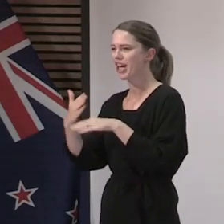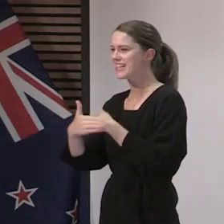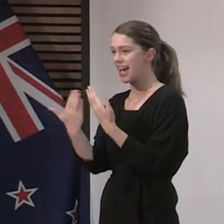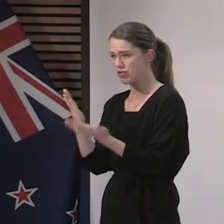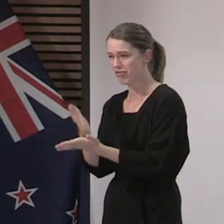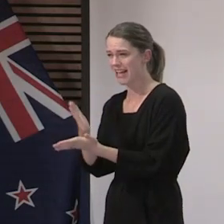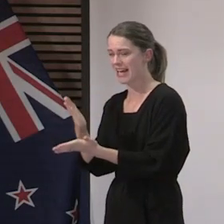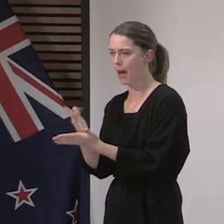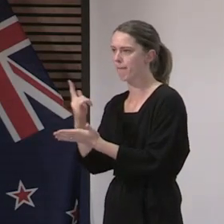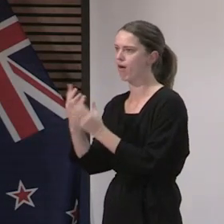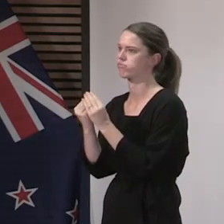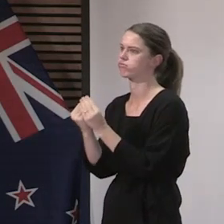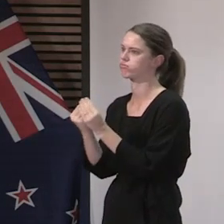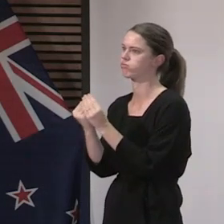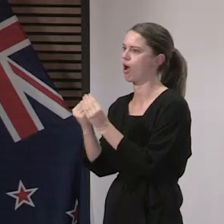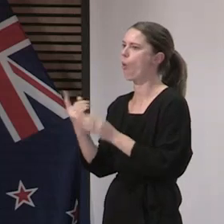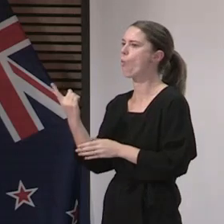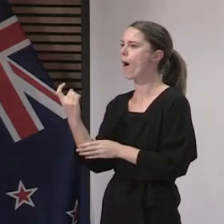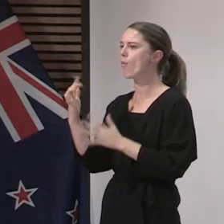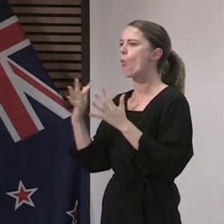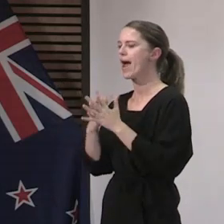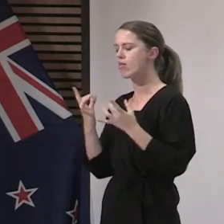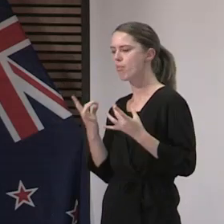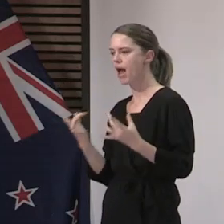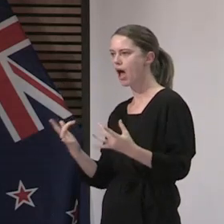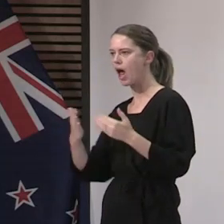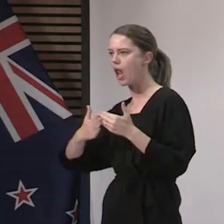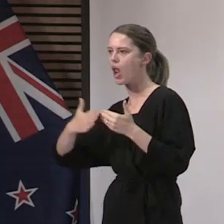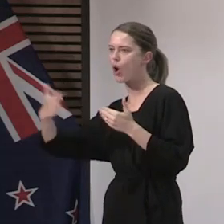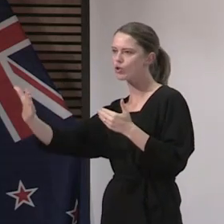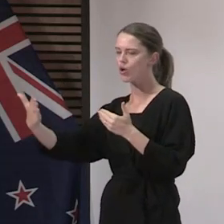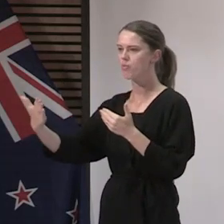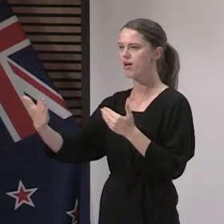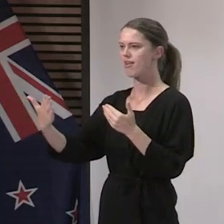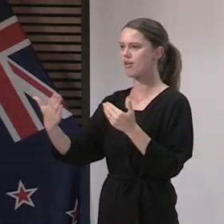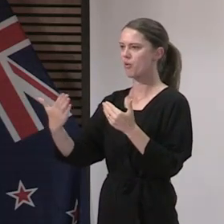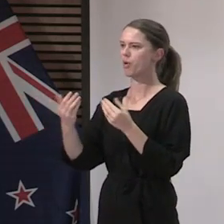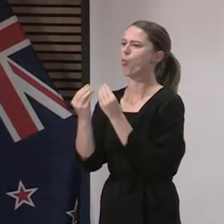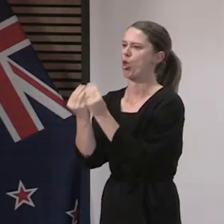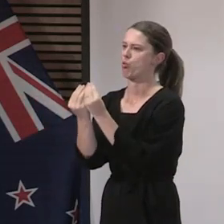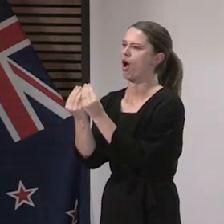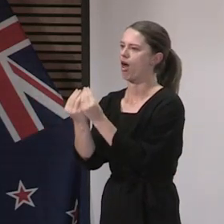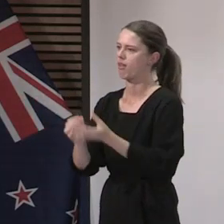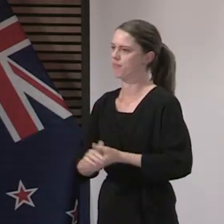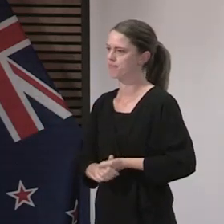alert levels next week costs us just two more business